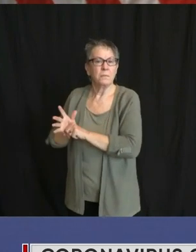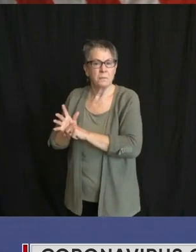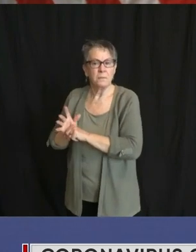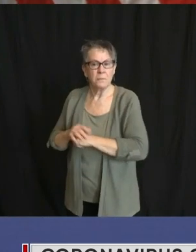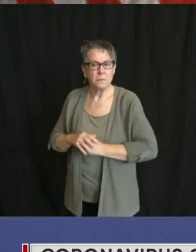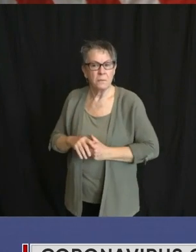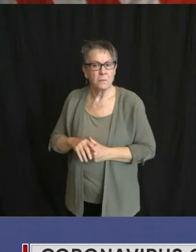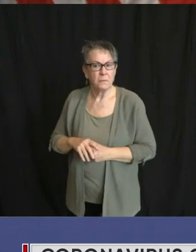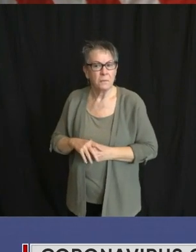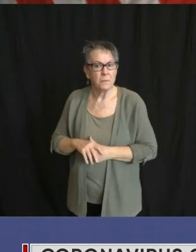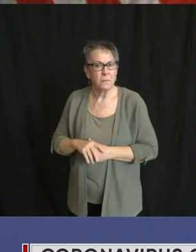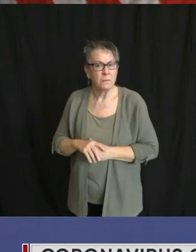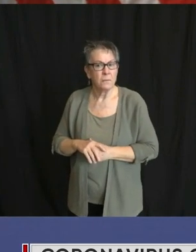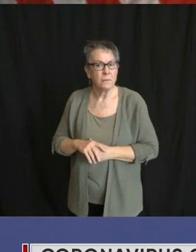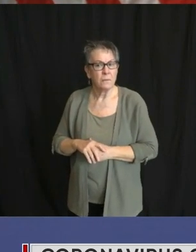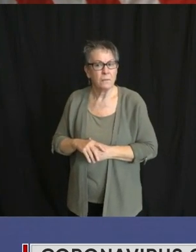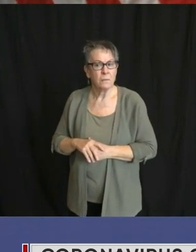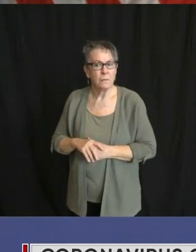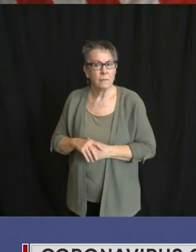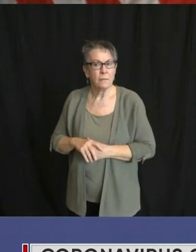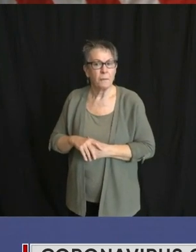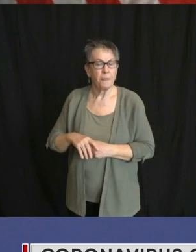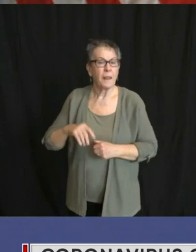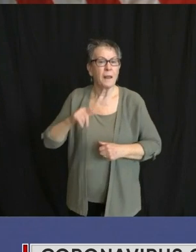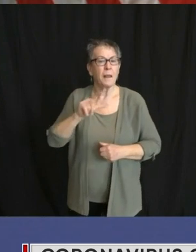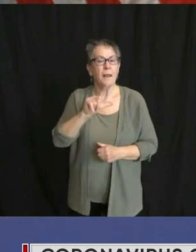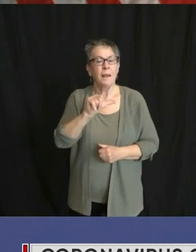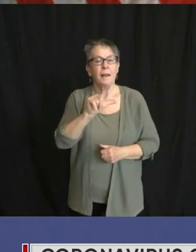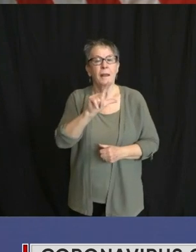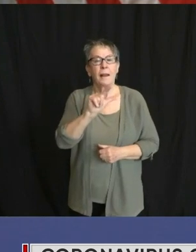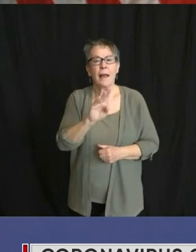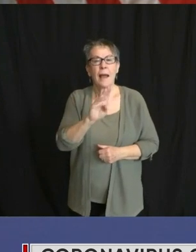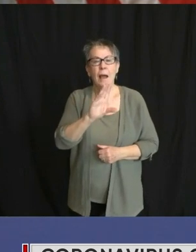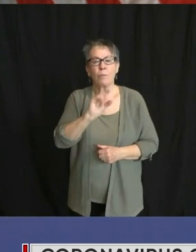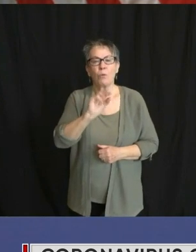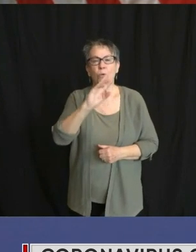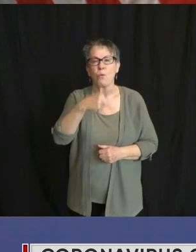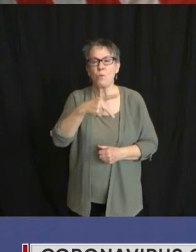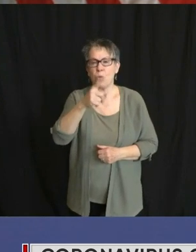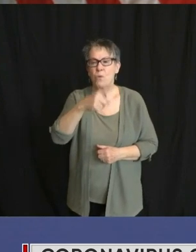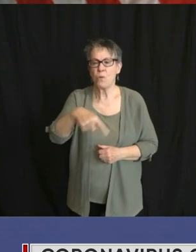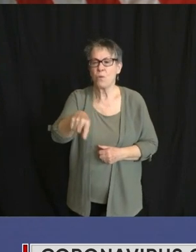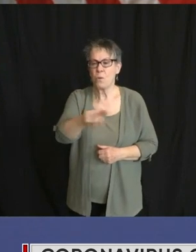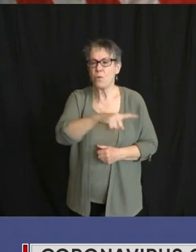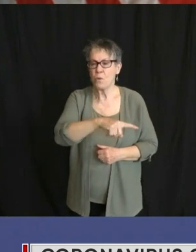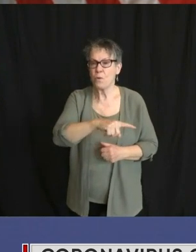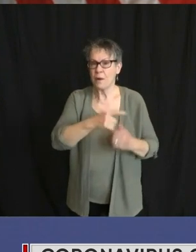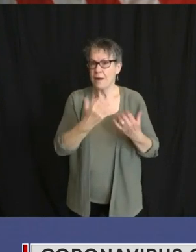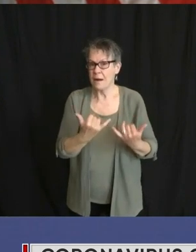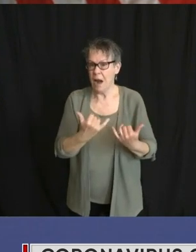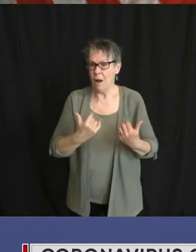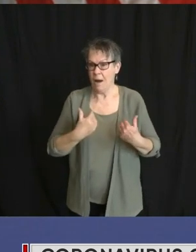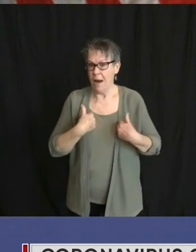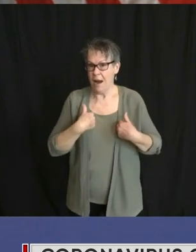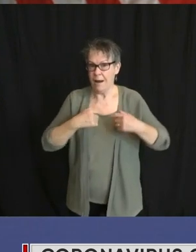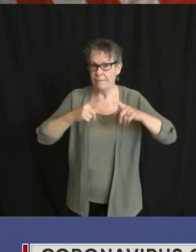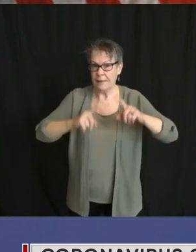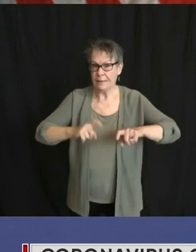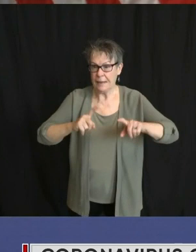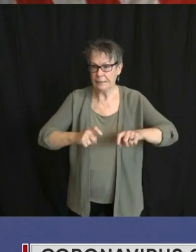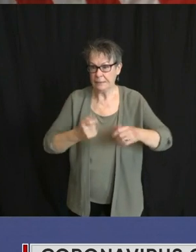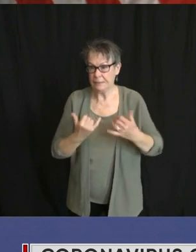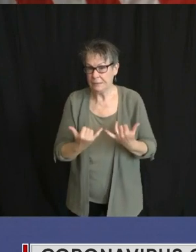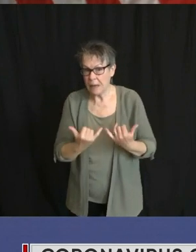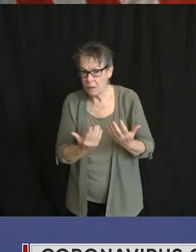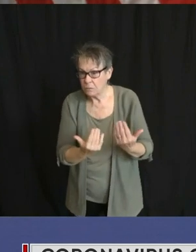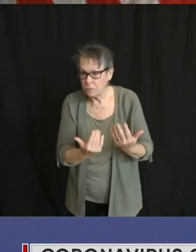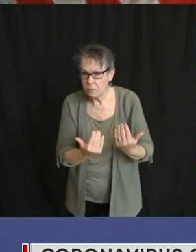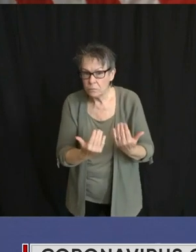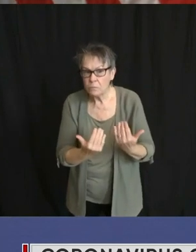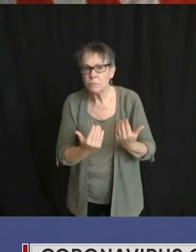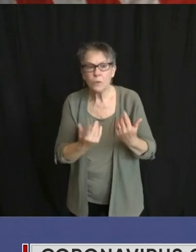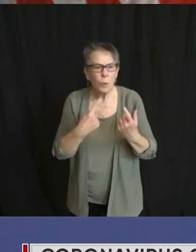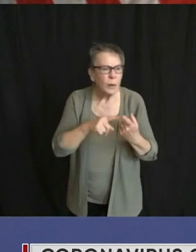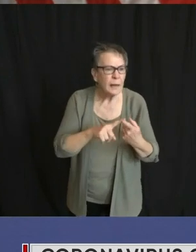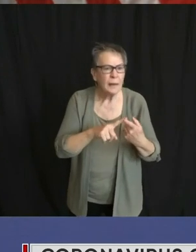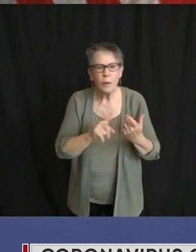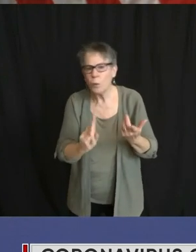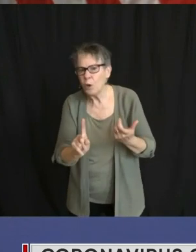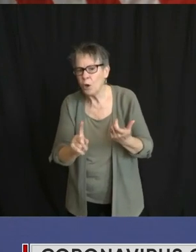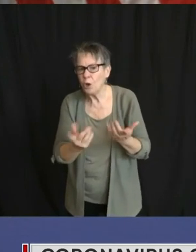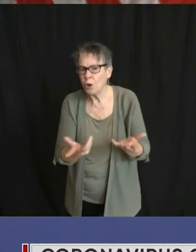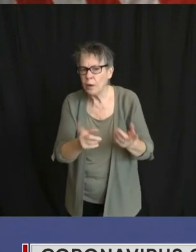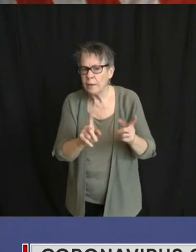I GOT AN EMAIL. WHAT CAN